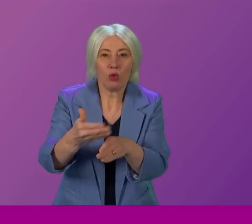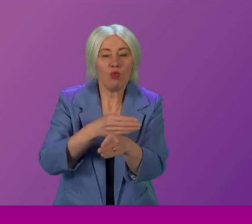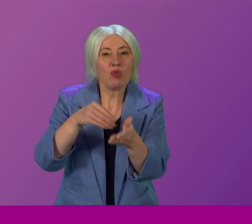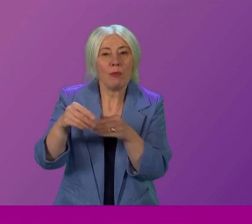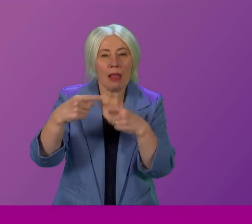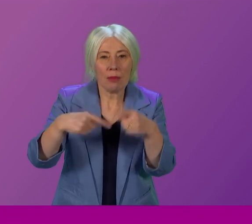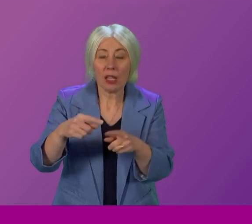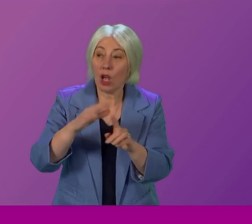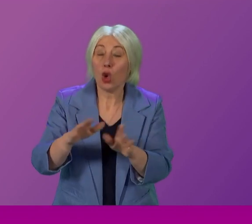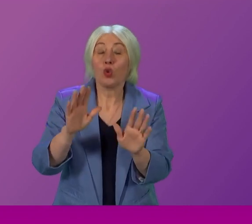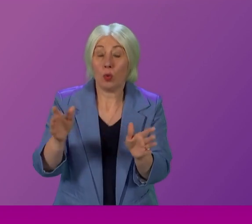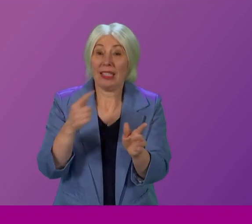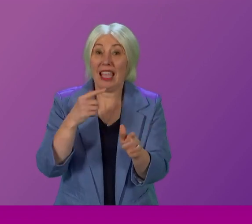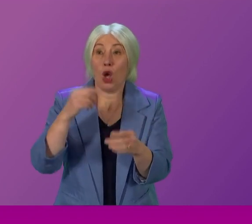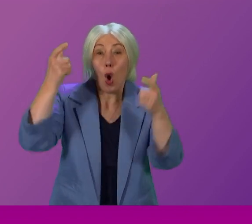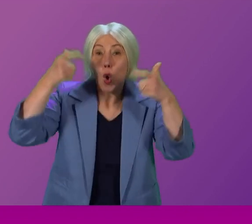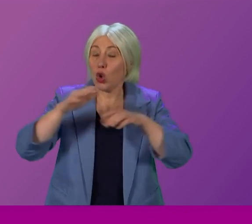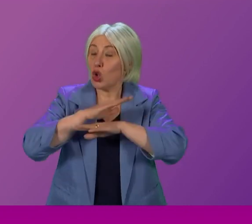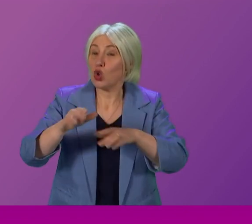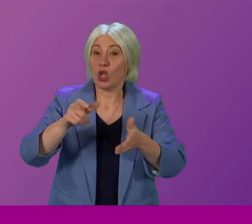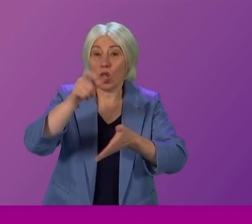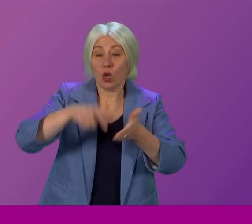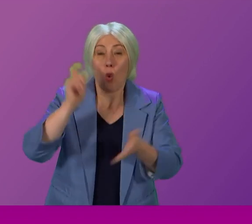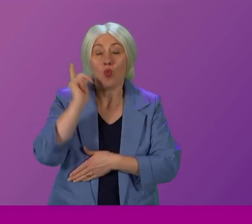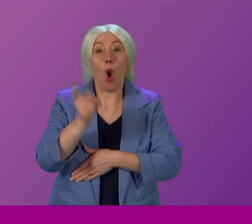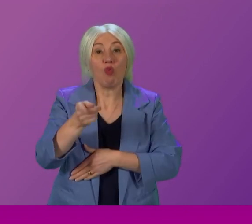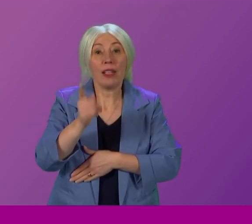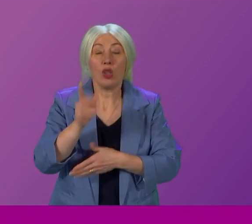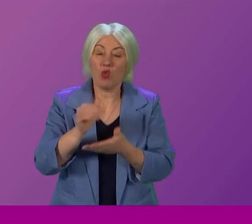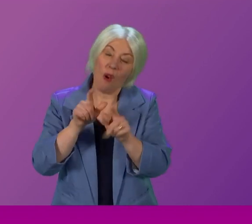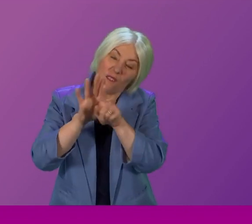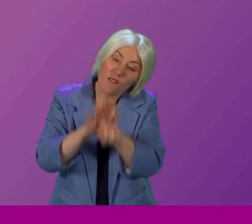granting of warrants by courts in Scotland for the forced installation of prepayment meters?